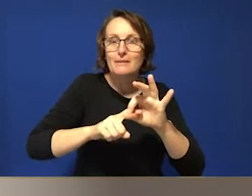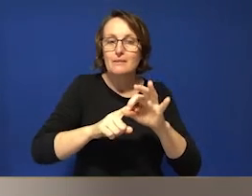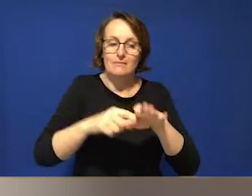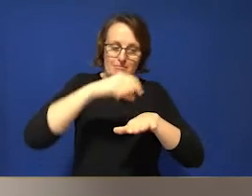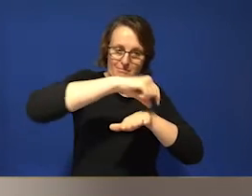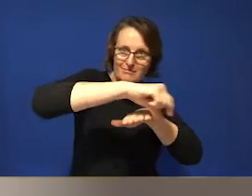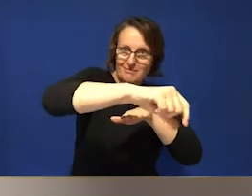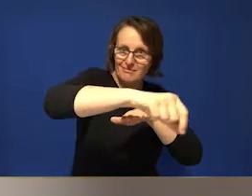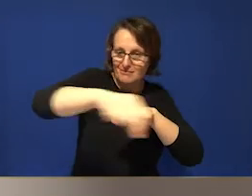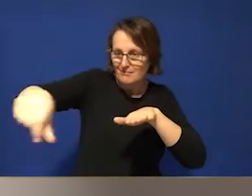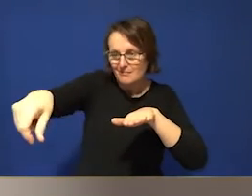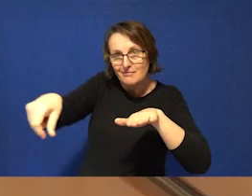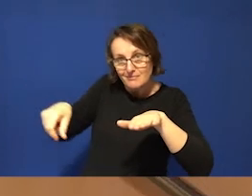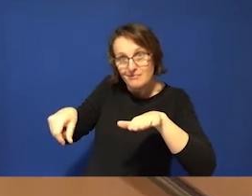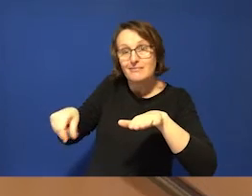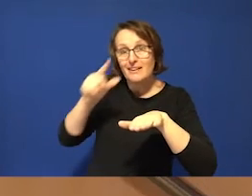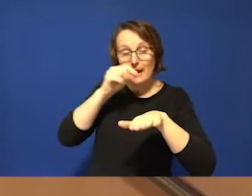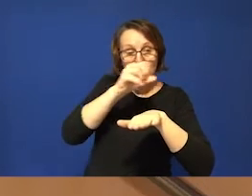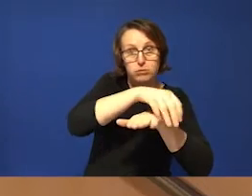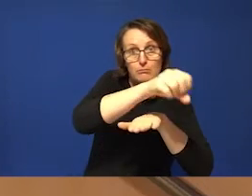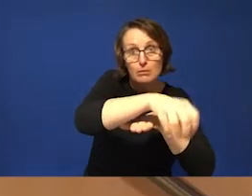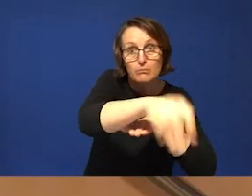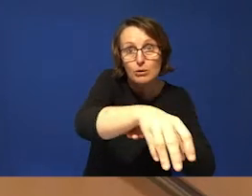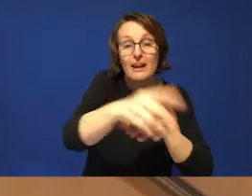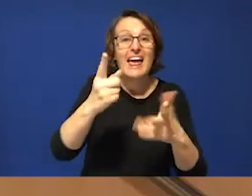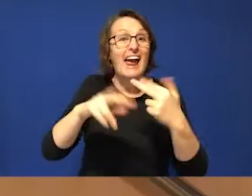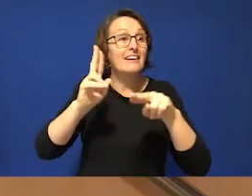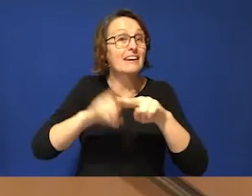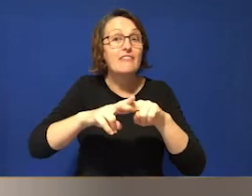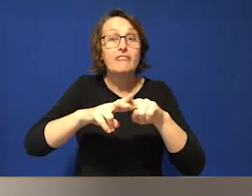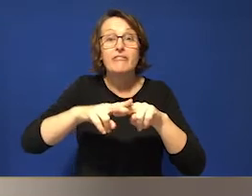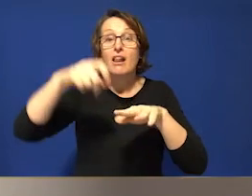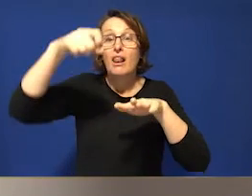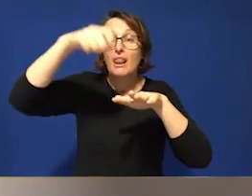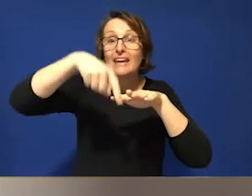So we get better ceiling heights in here. And it also means that if it ever leaks, we know where the water is.